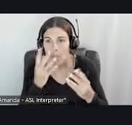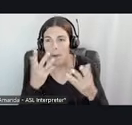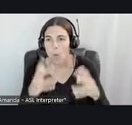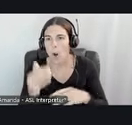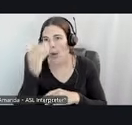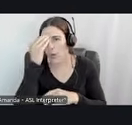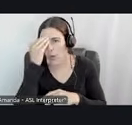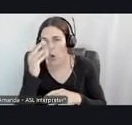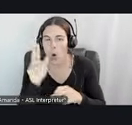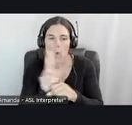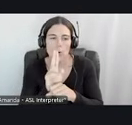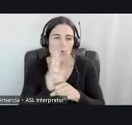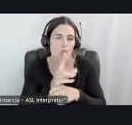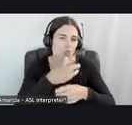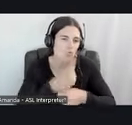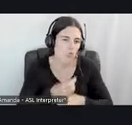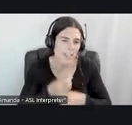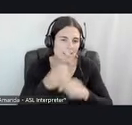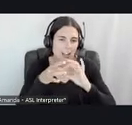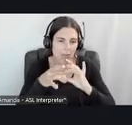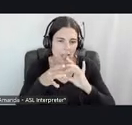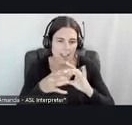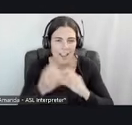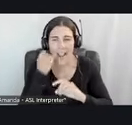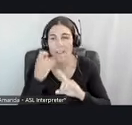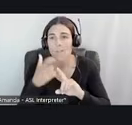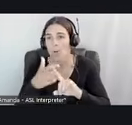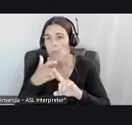trust relationships because if you're from a small town, you know, if you're not from there, people